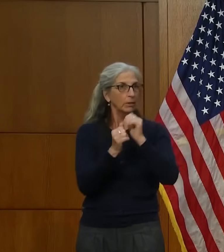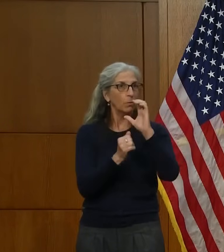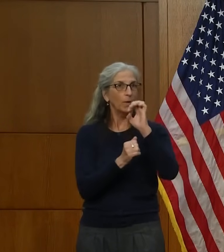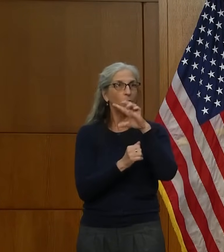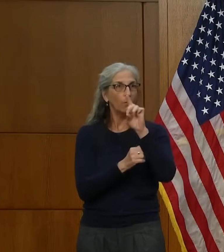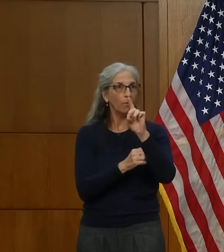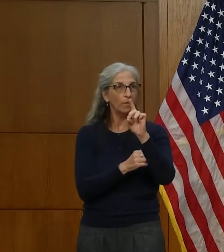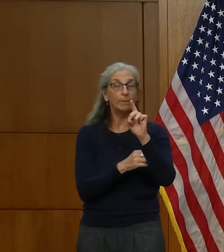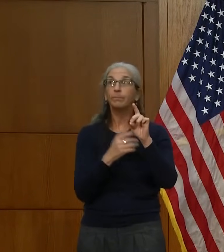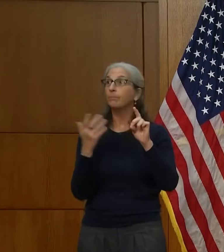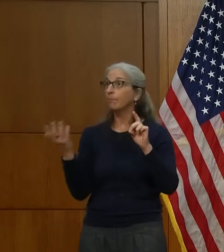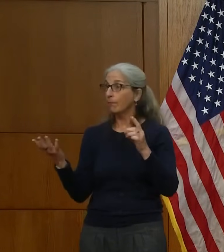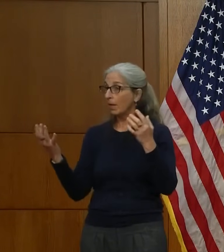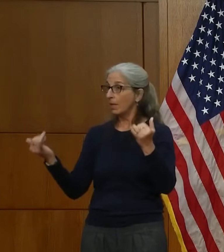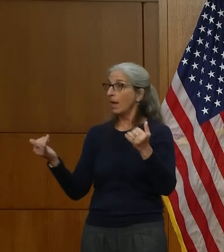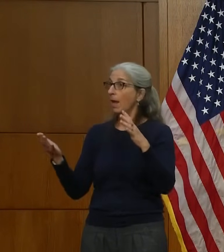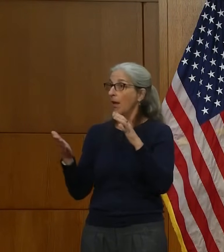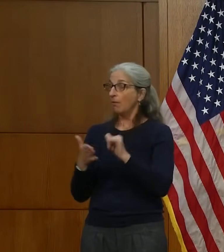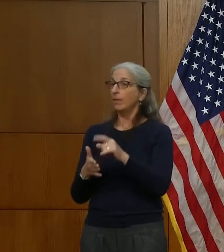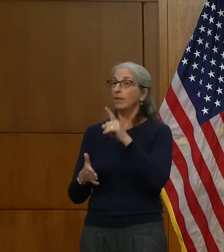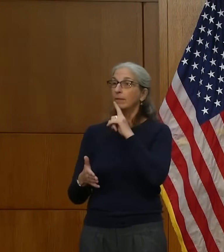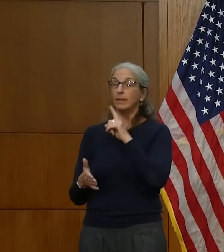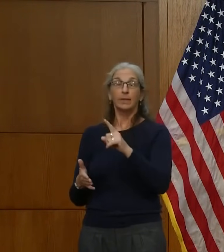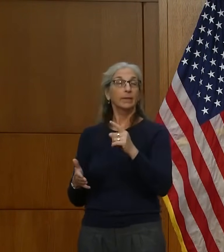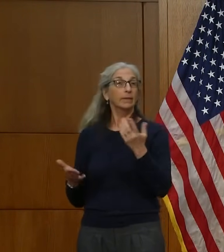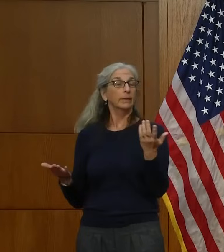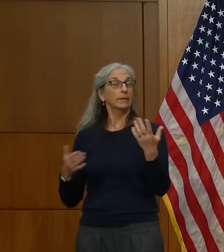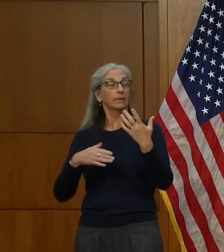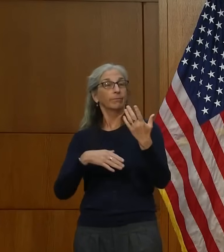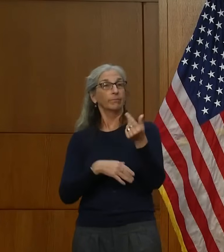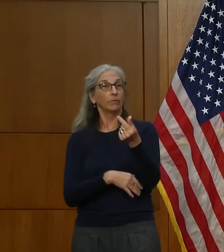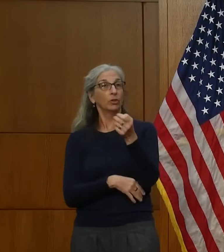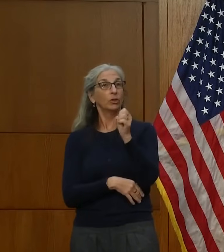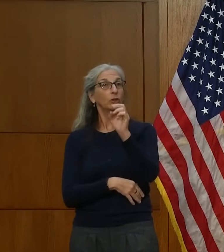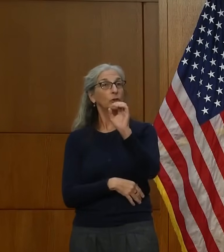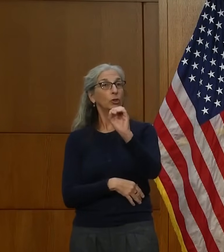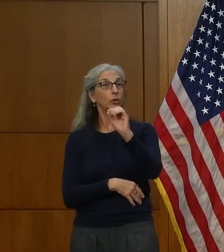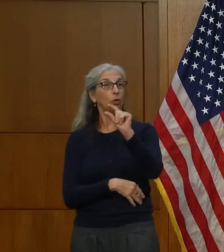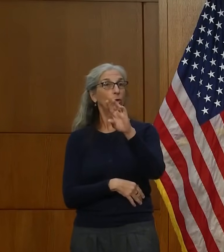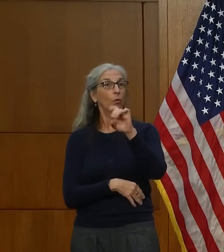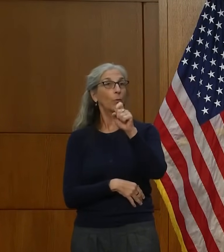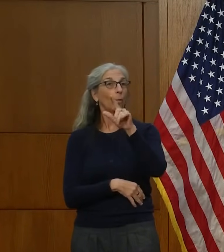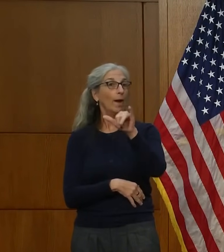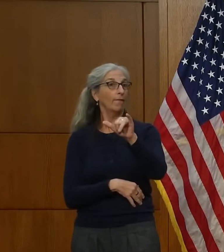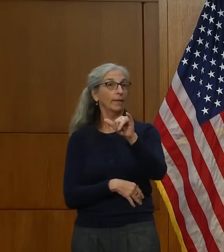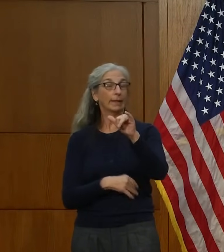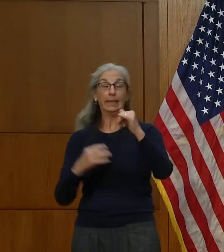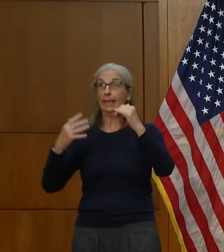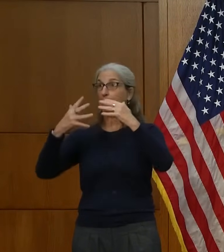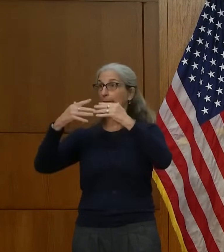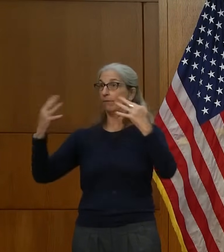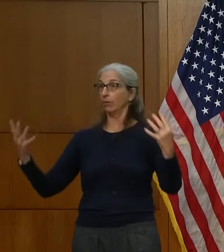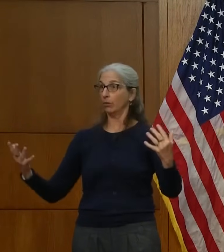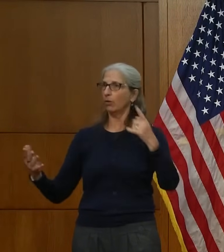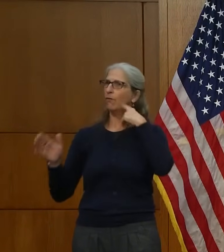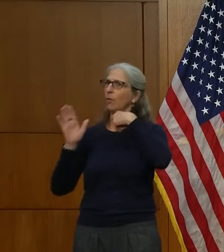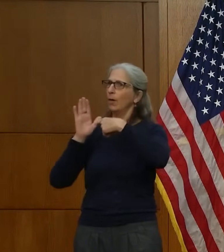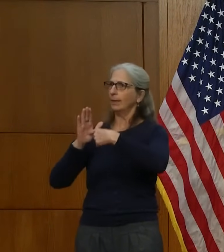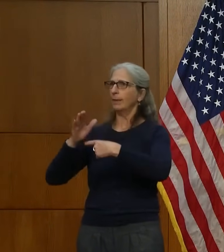WELL, AGAIN. THIS NOW HAS